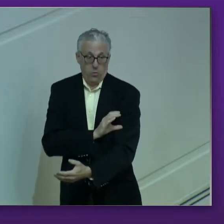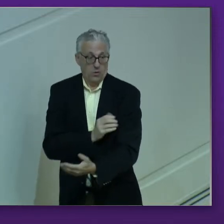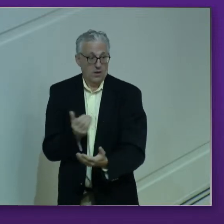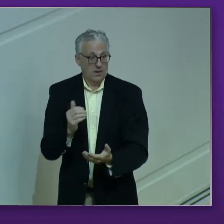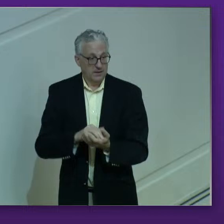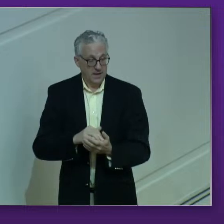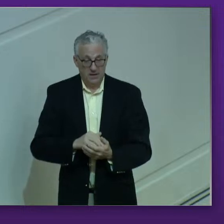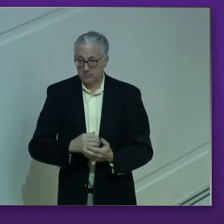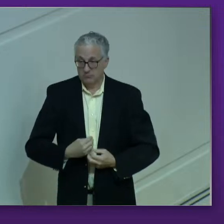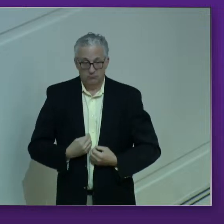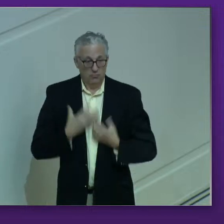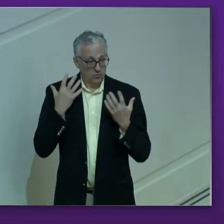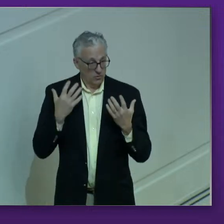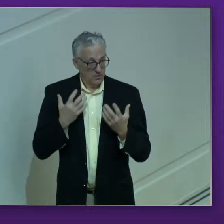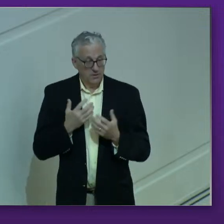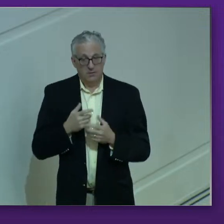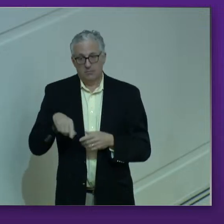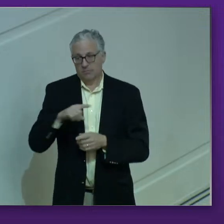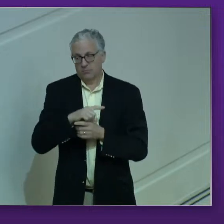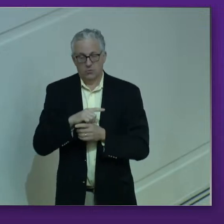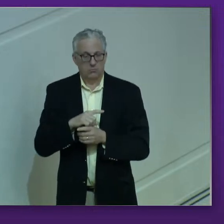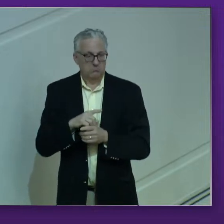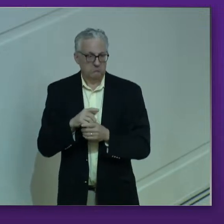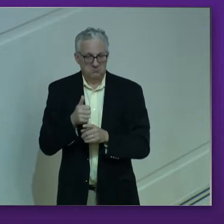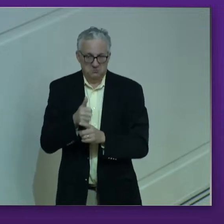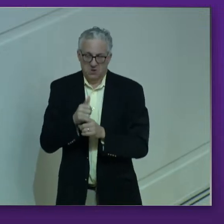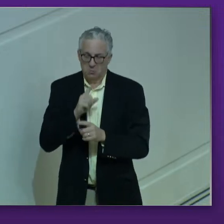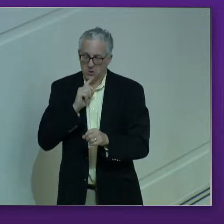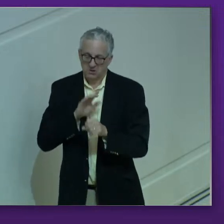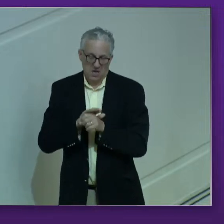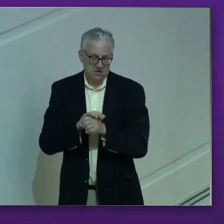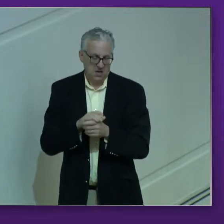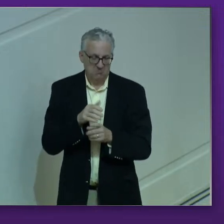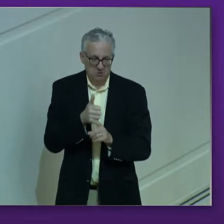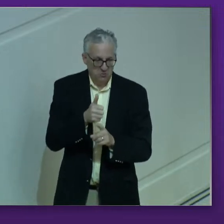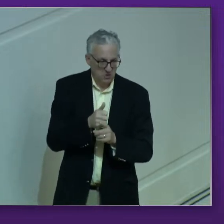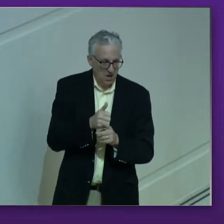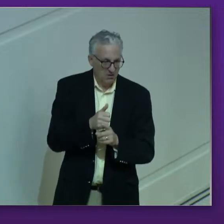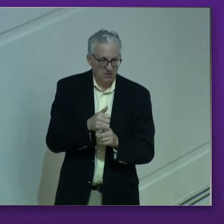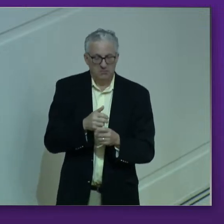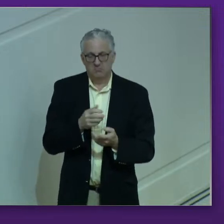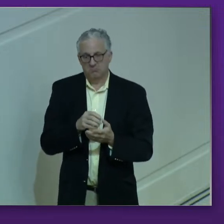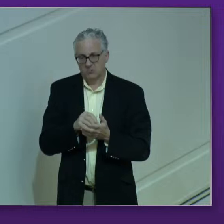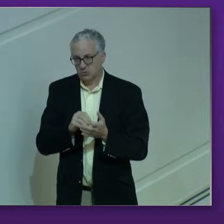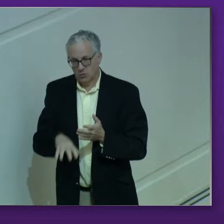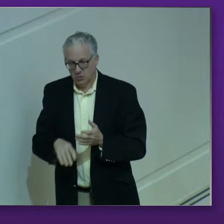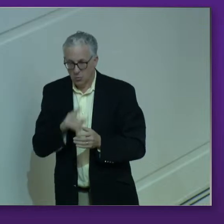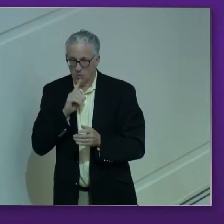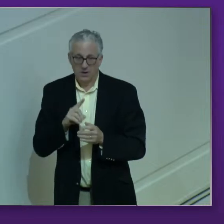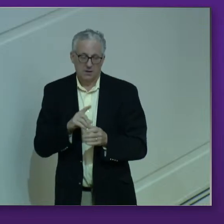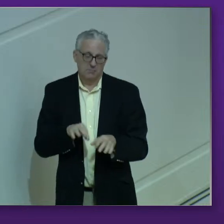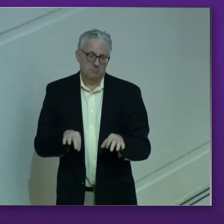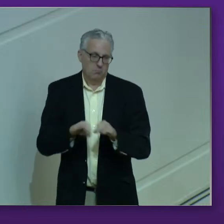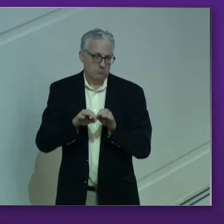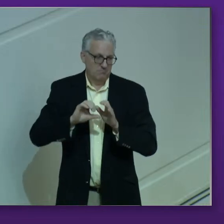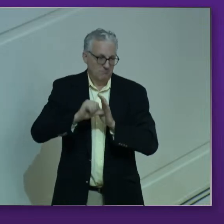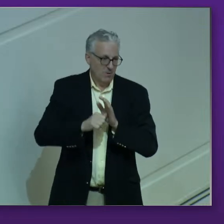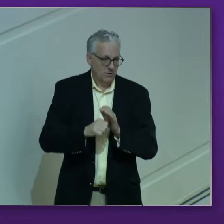FREQUENTLY AS YOU NEED TO . I DON'T KNOW IF THAT IS HANGING OUT WITH YOUR SPOUSE OR YOUR CHILDREN YOUR BOX YOUR PETS